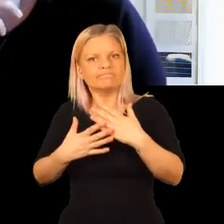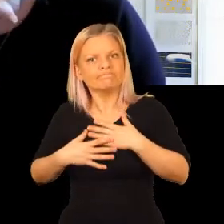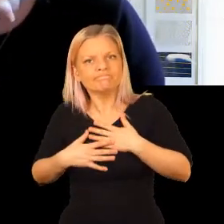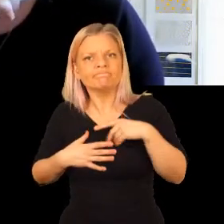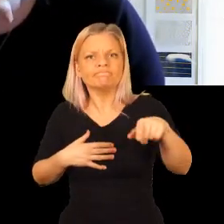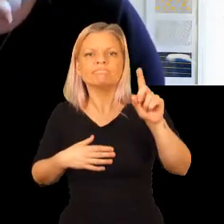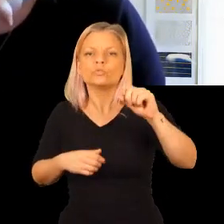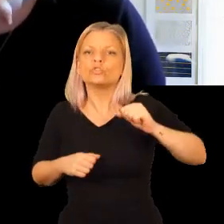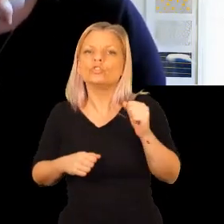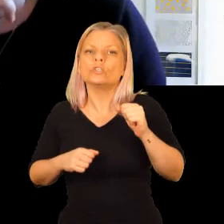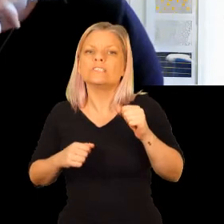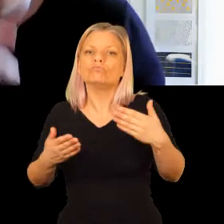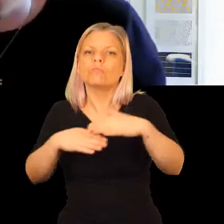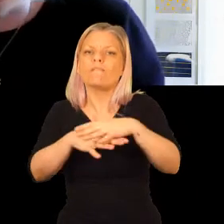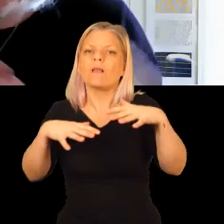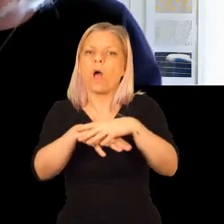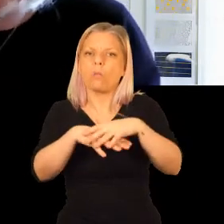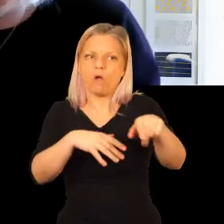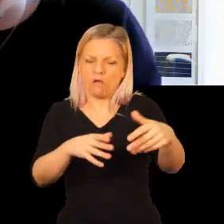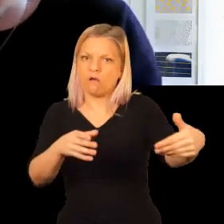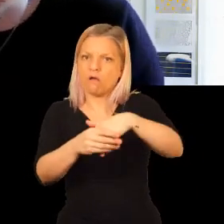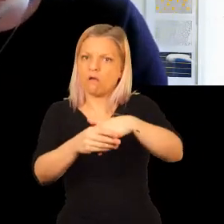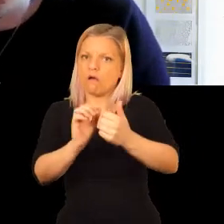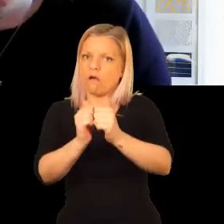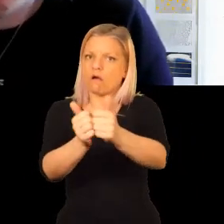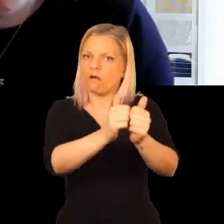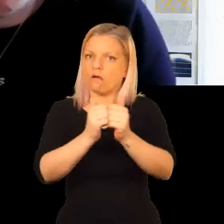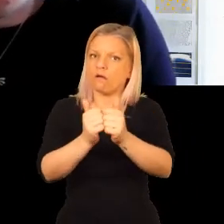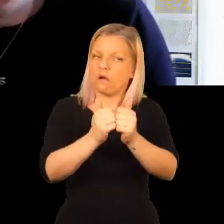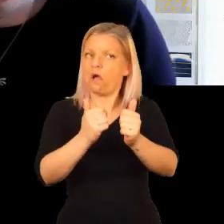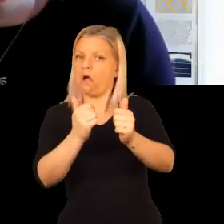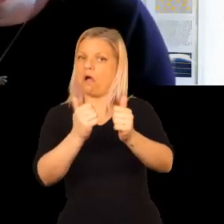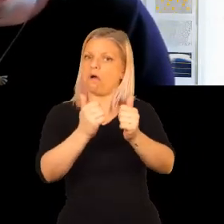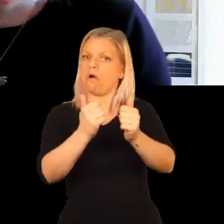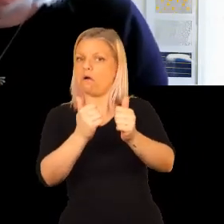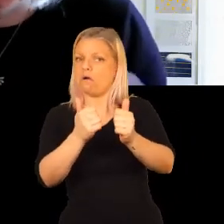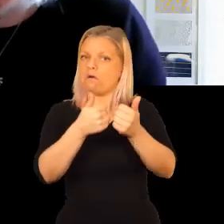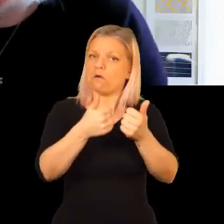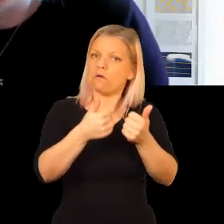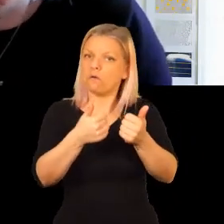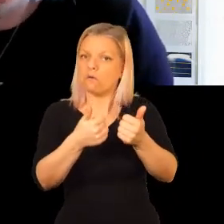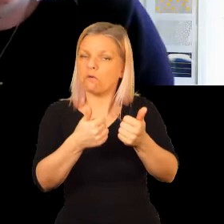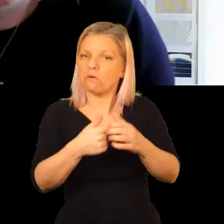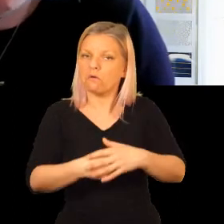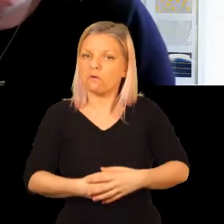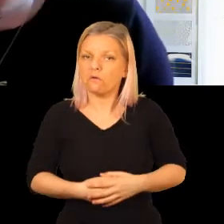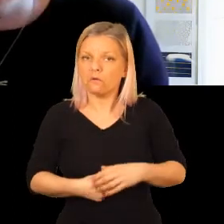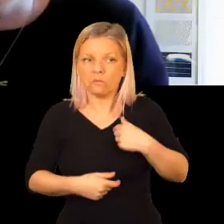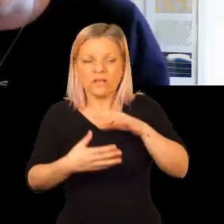quite intentional about when you know a number of years ago when scottish recovery network as part